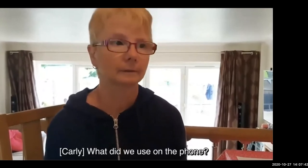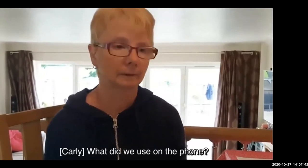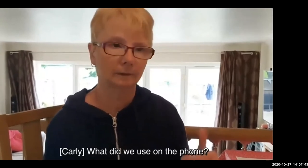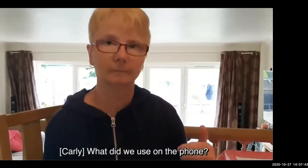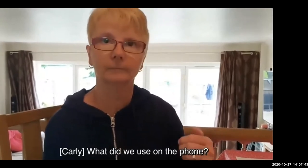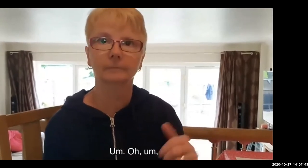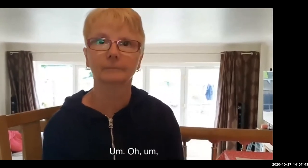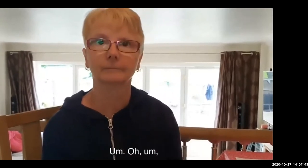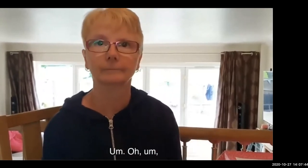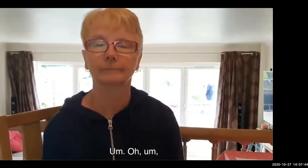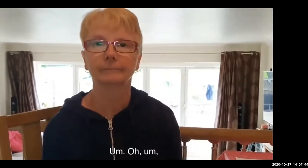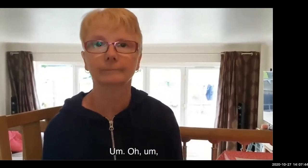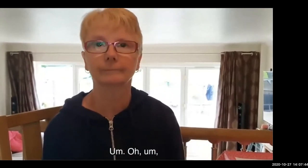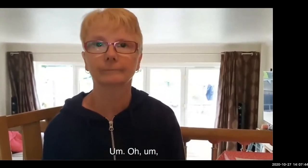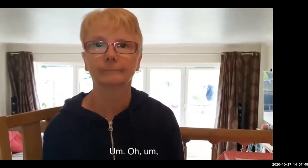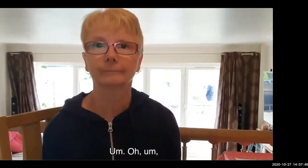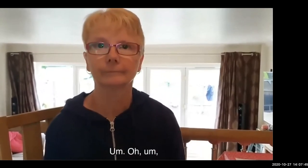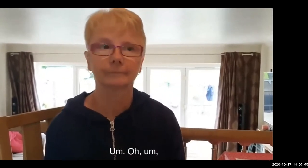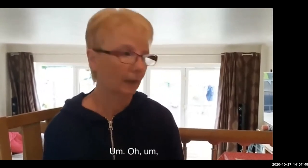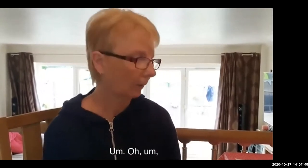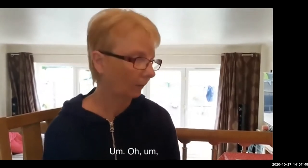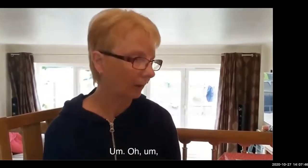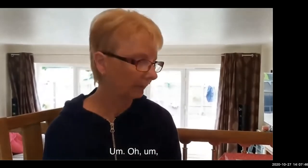um oh um